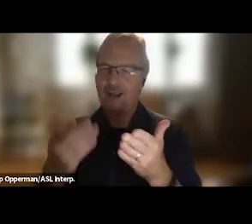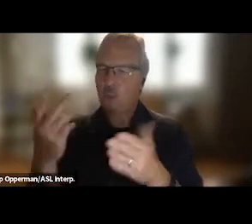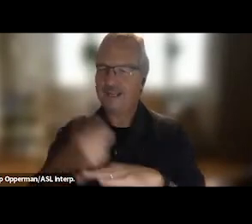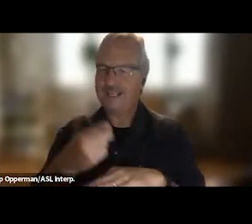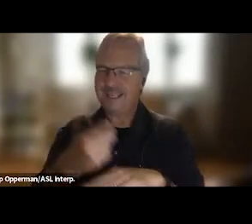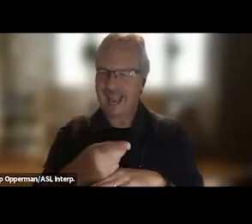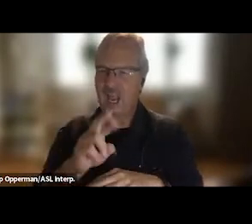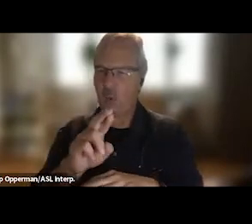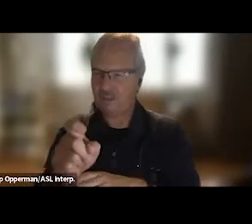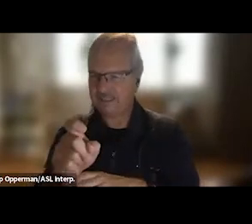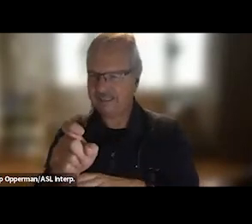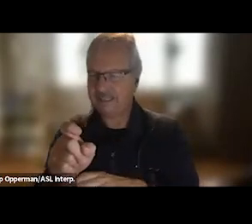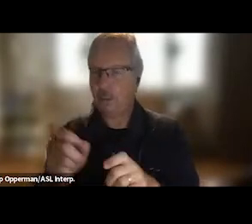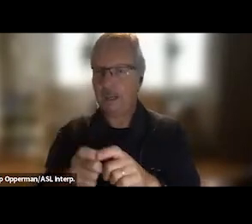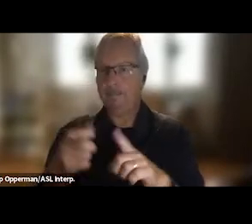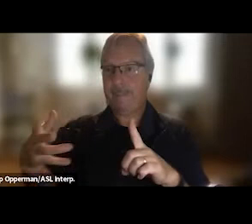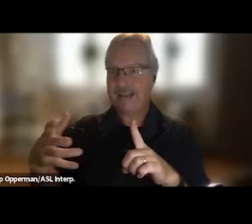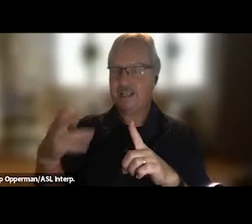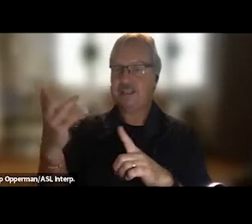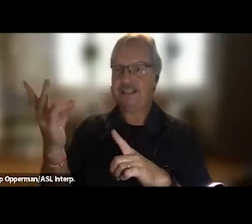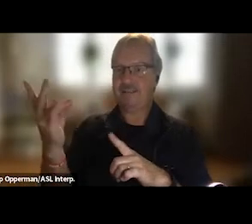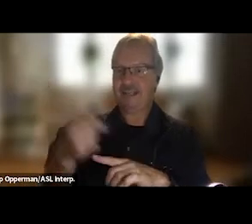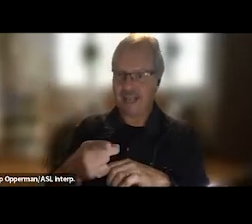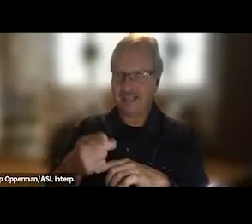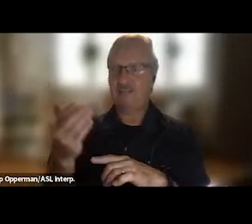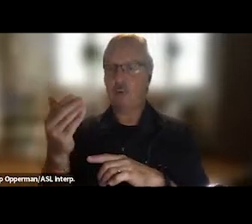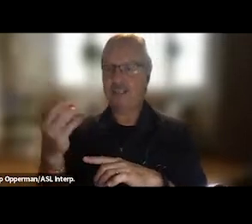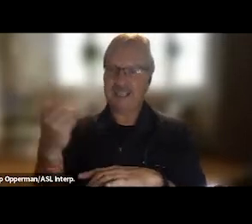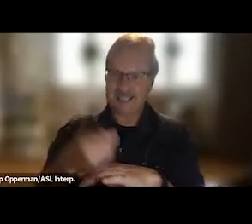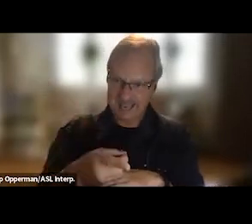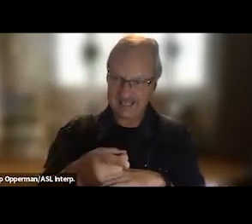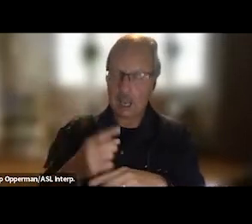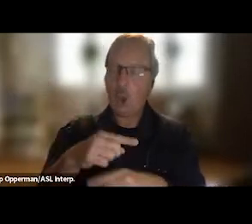We then extended to a seven day script, 14 day script. And when possible,